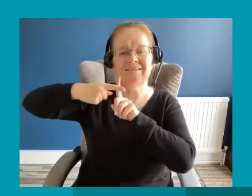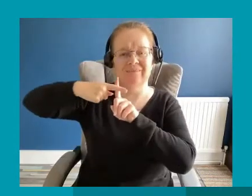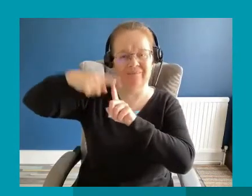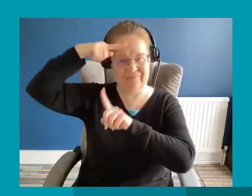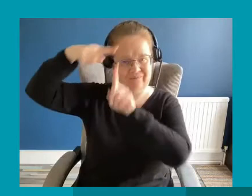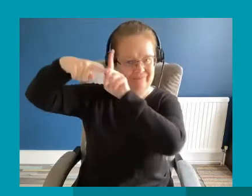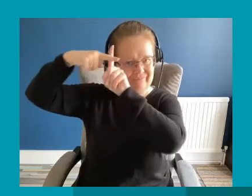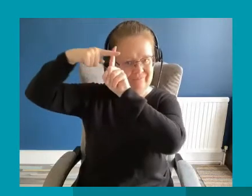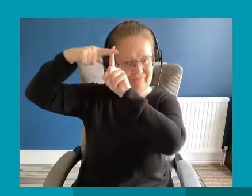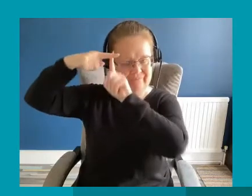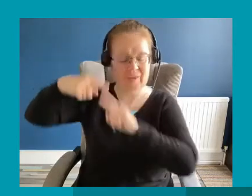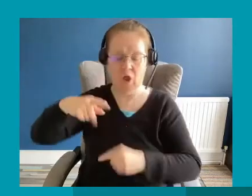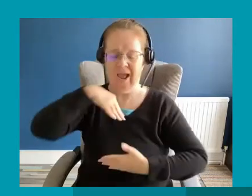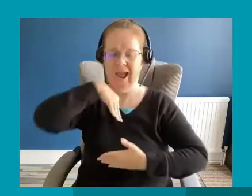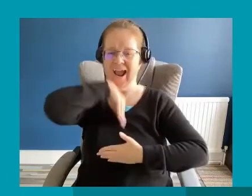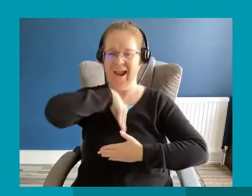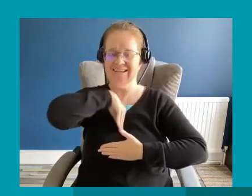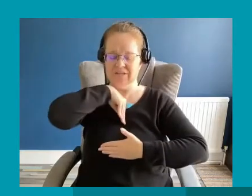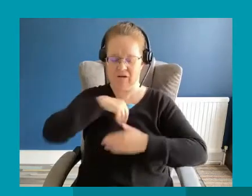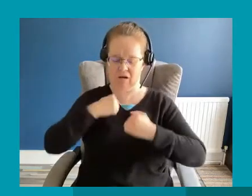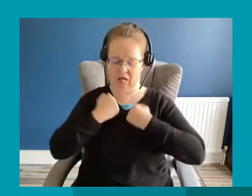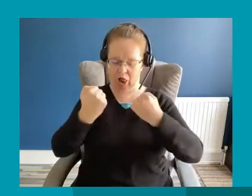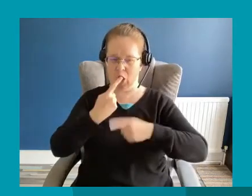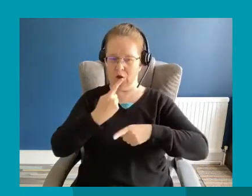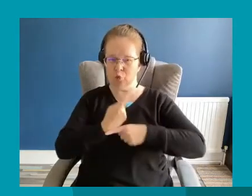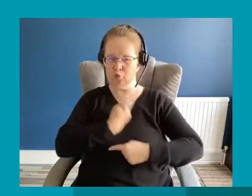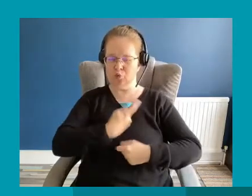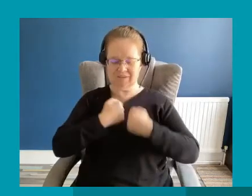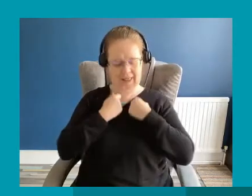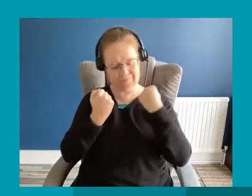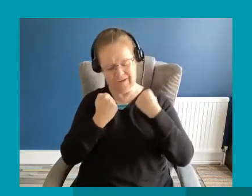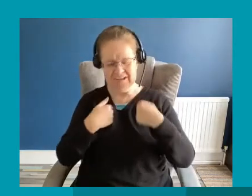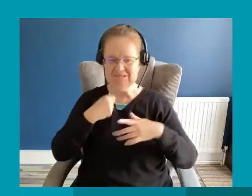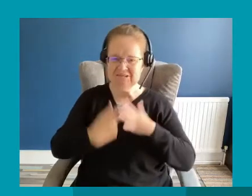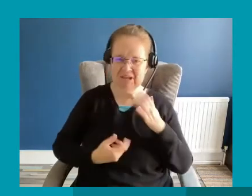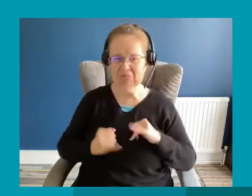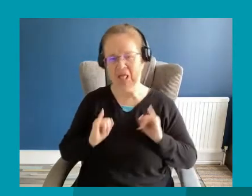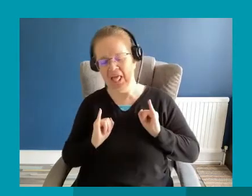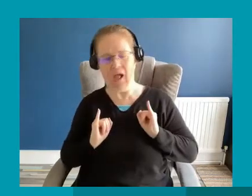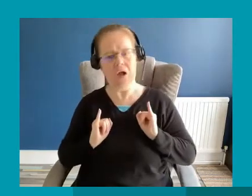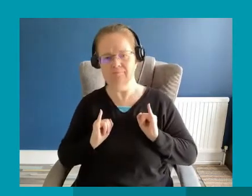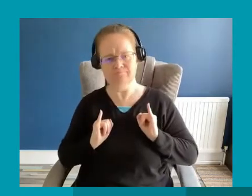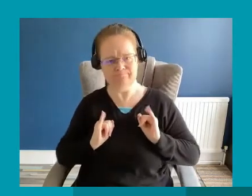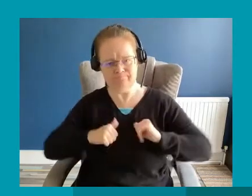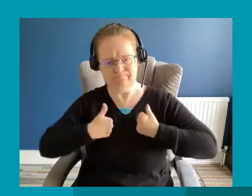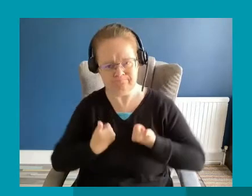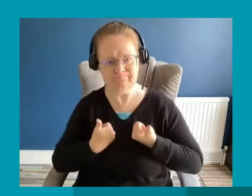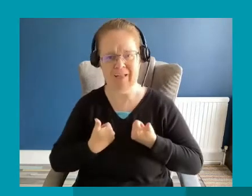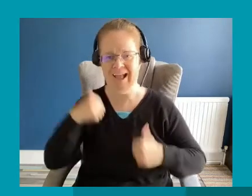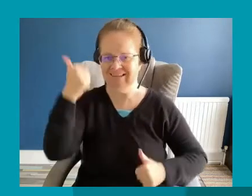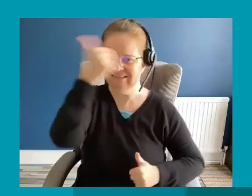how you speak to yourself about your own disability, your talents, and your strengths. Here's some general tips, we know